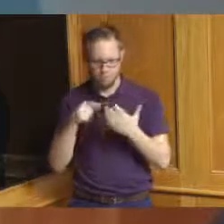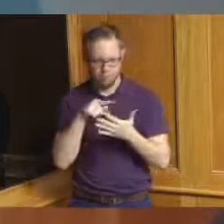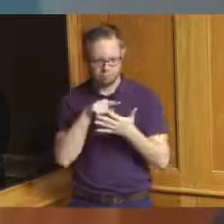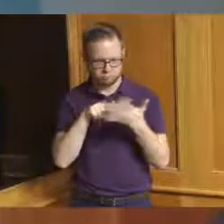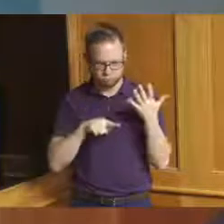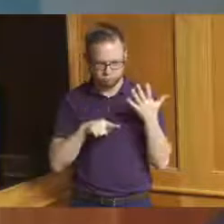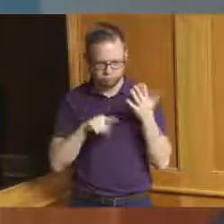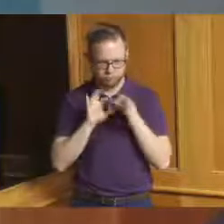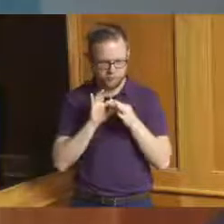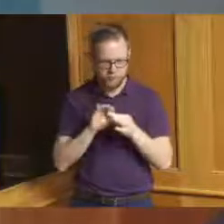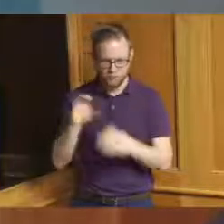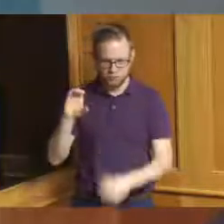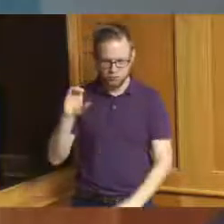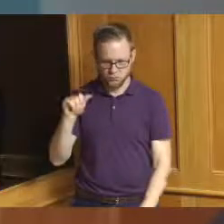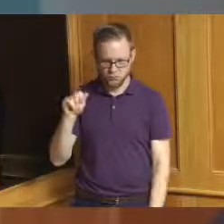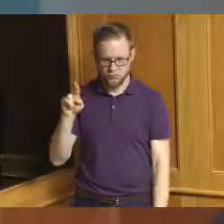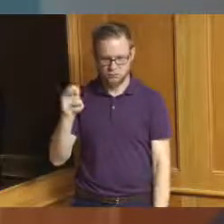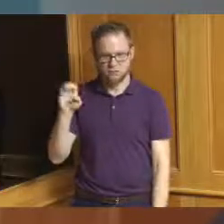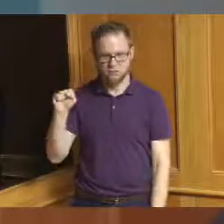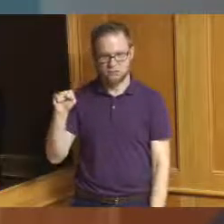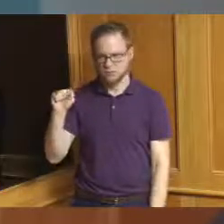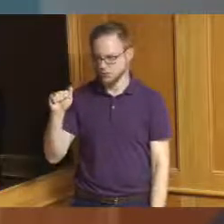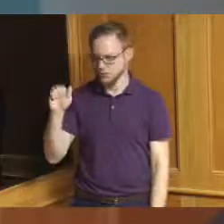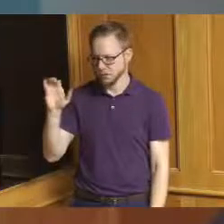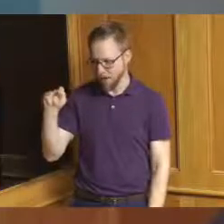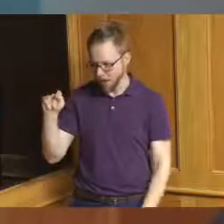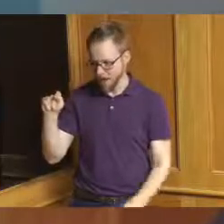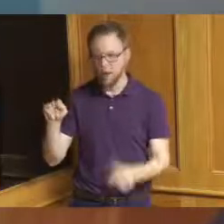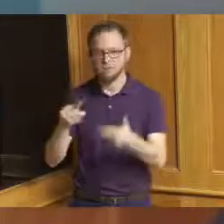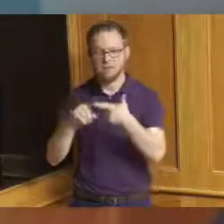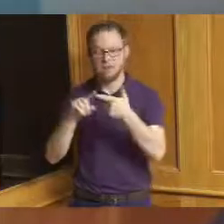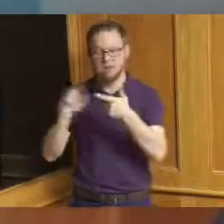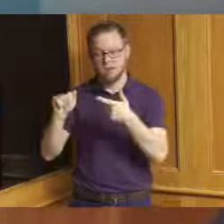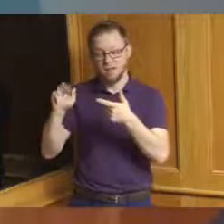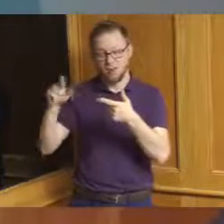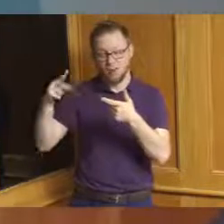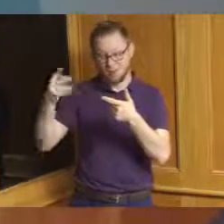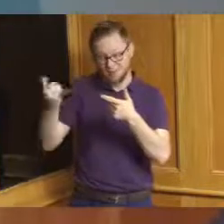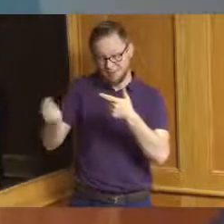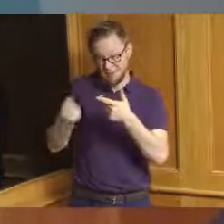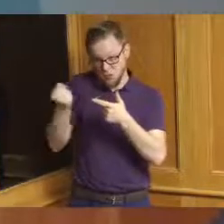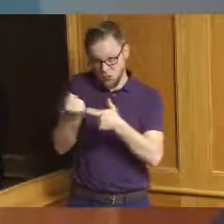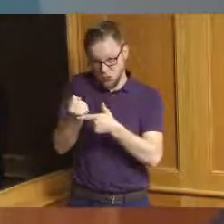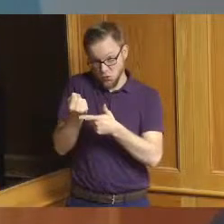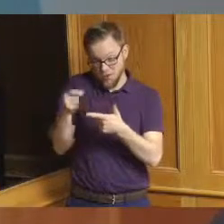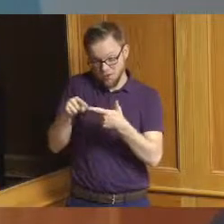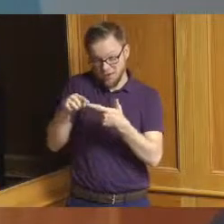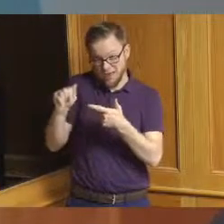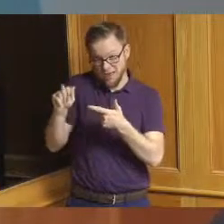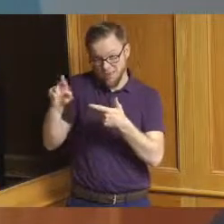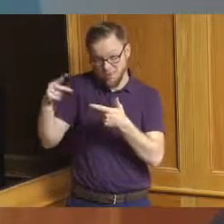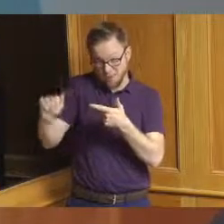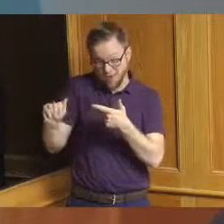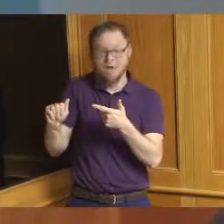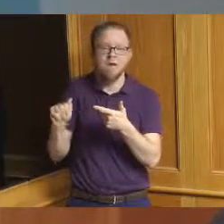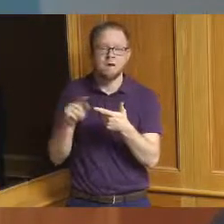cares act in the last year ARP this year these amounts of funds coming down from the federal